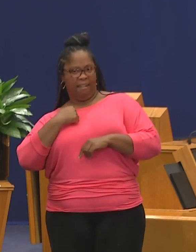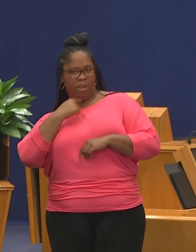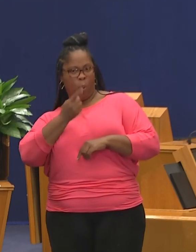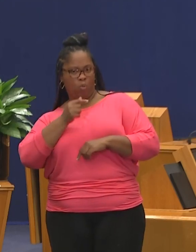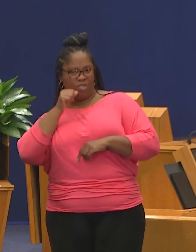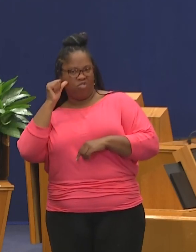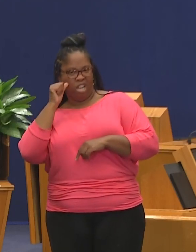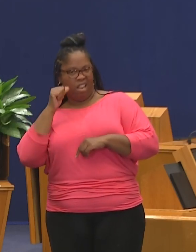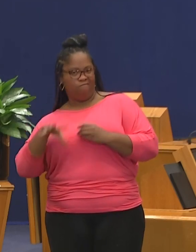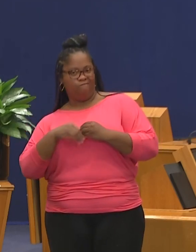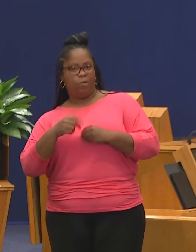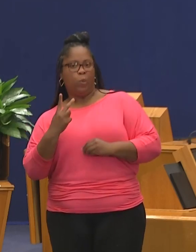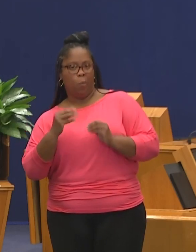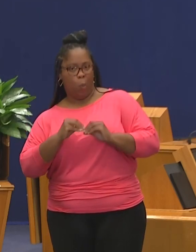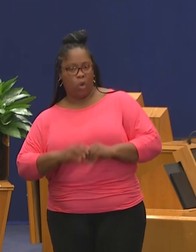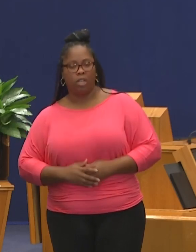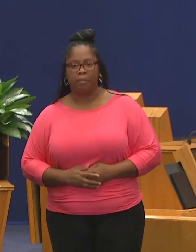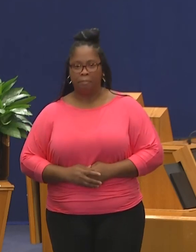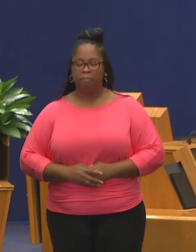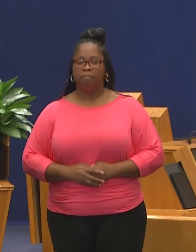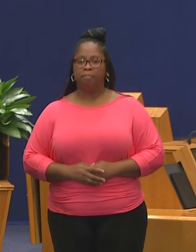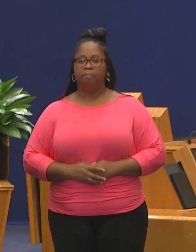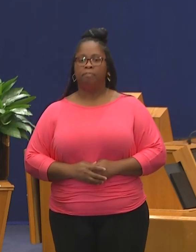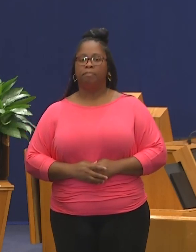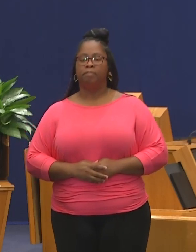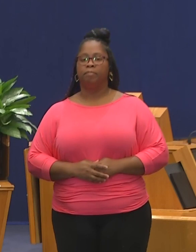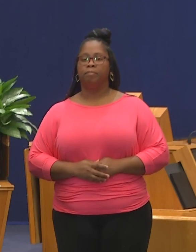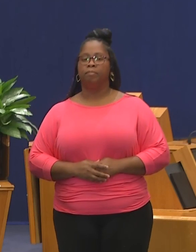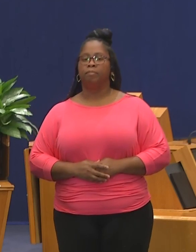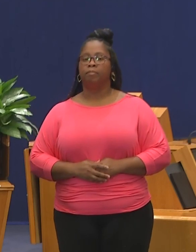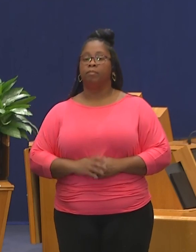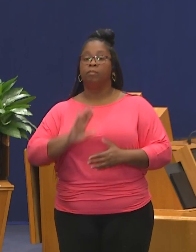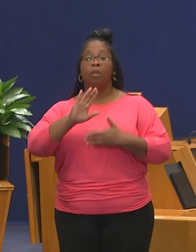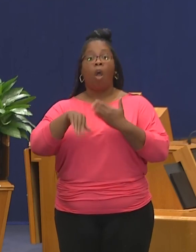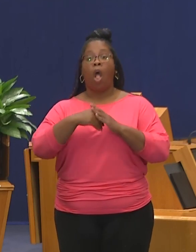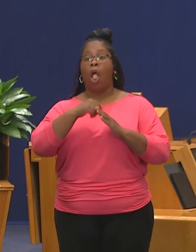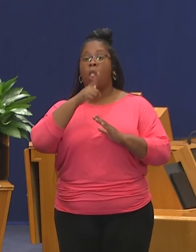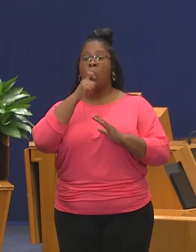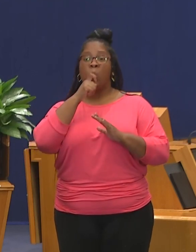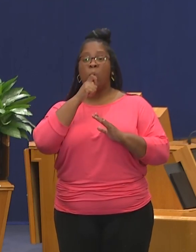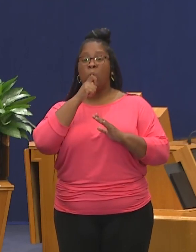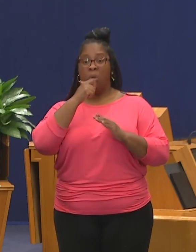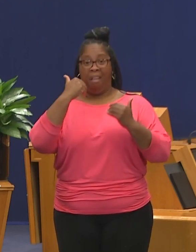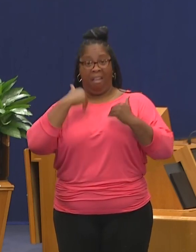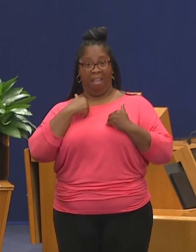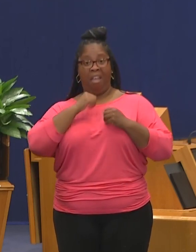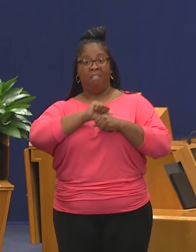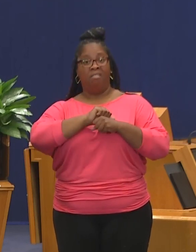FROM THE 10 PEOPLE I REPORTED YESTERDAY.